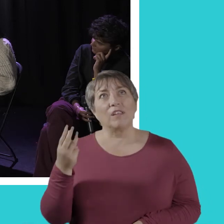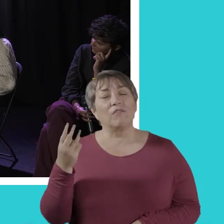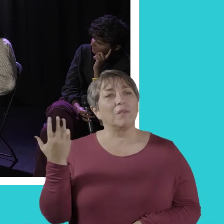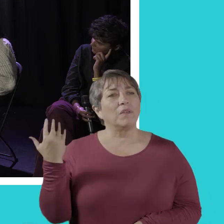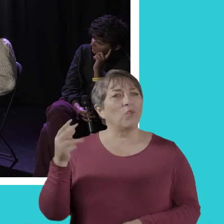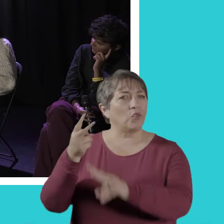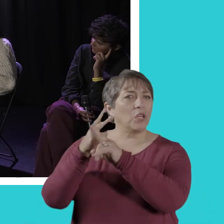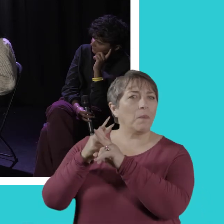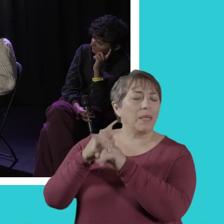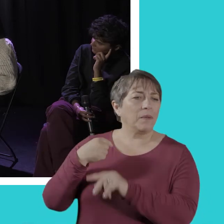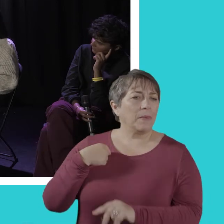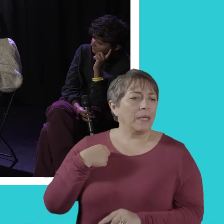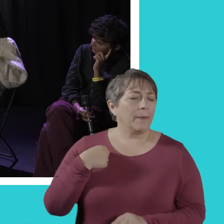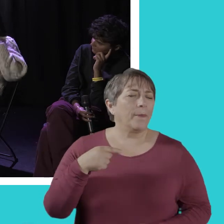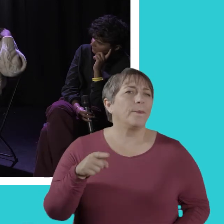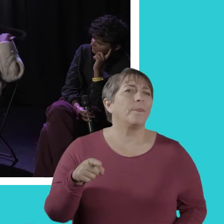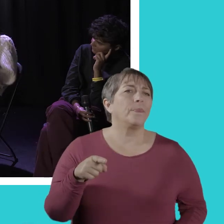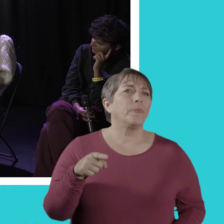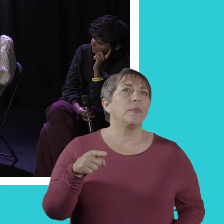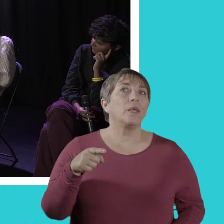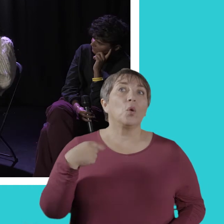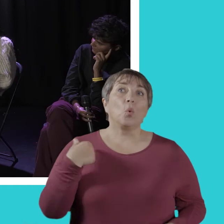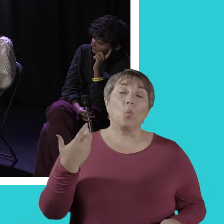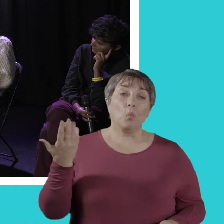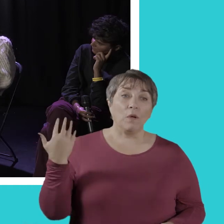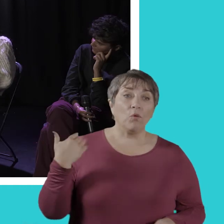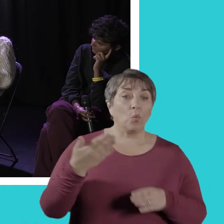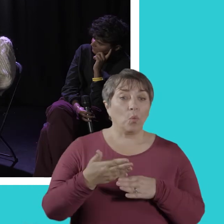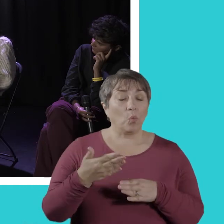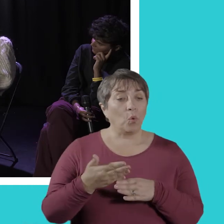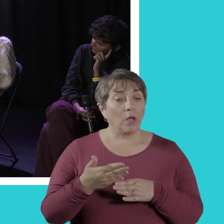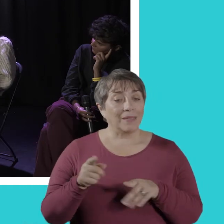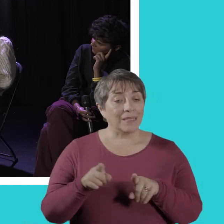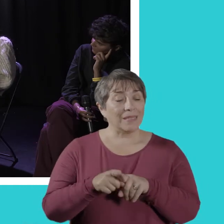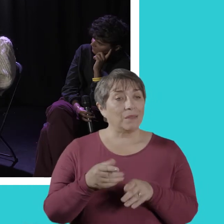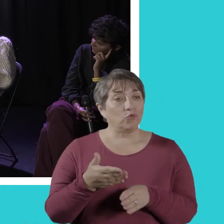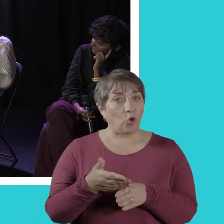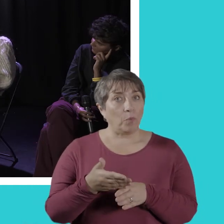we're tight again. He used to work and he did the same thing as me and his manager asked him